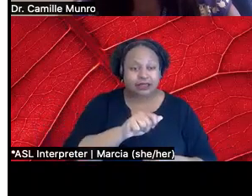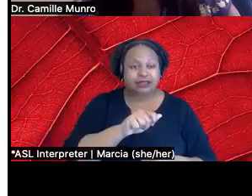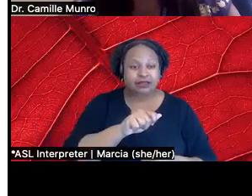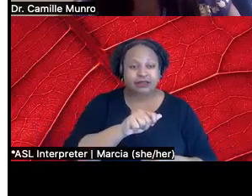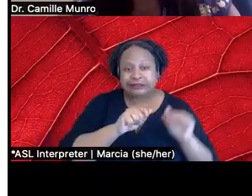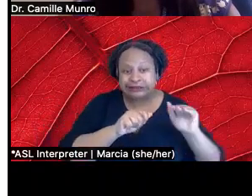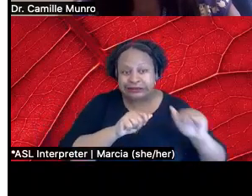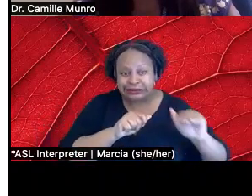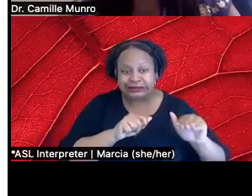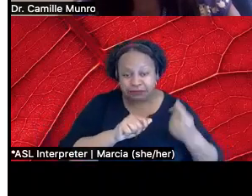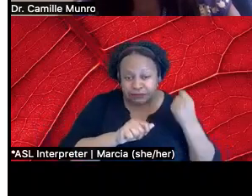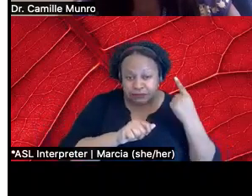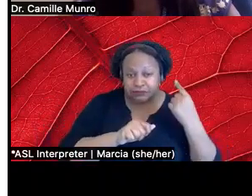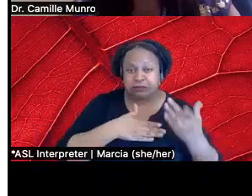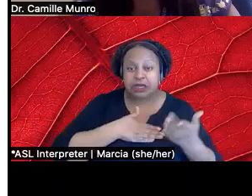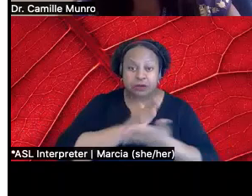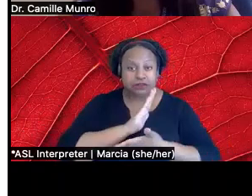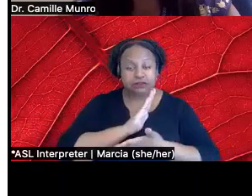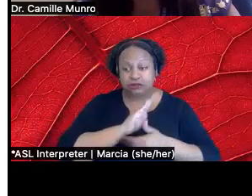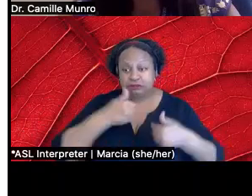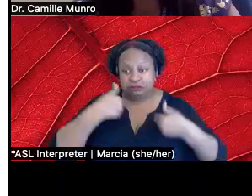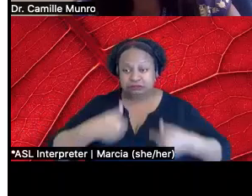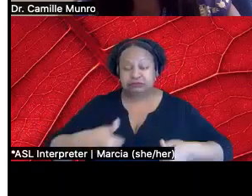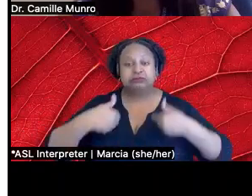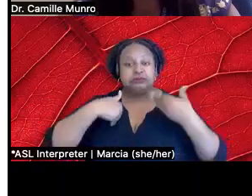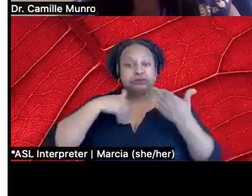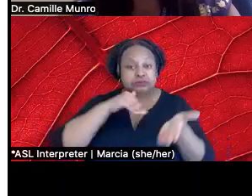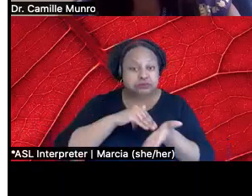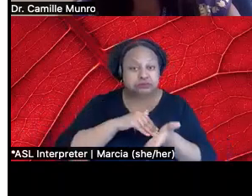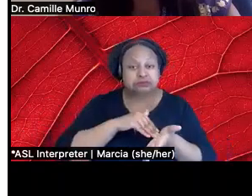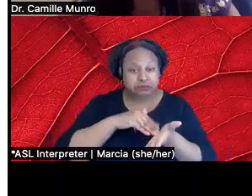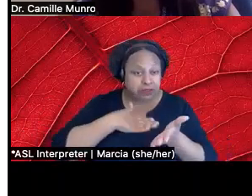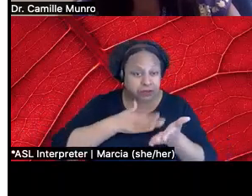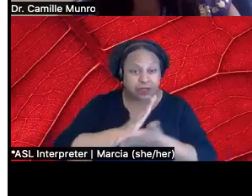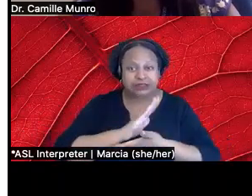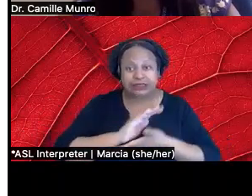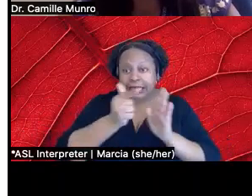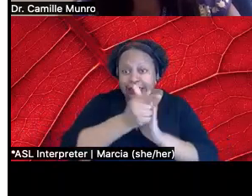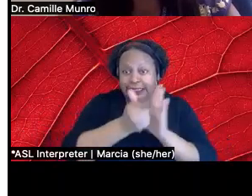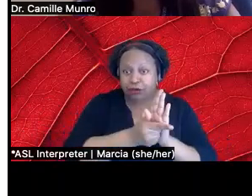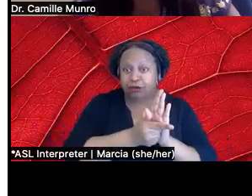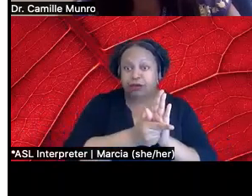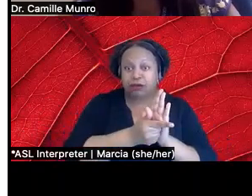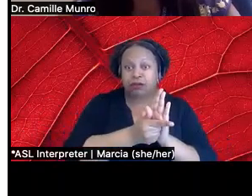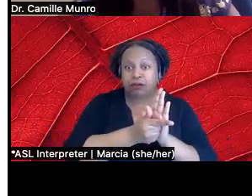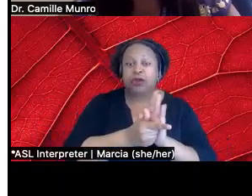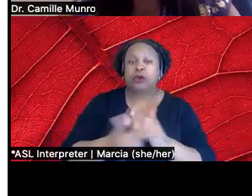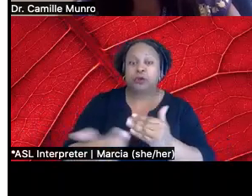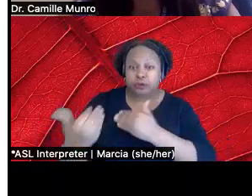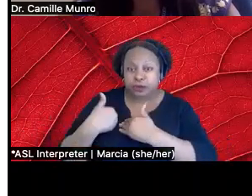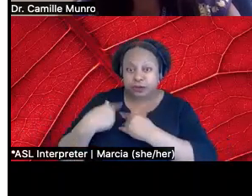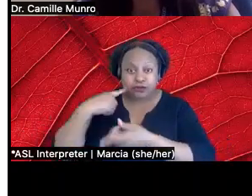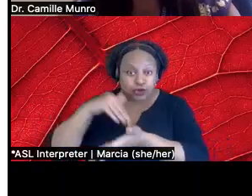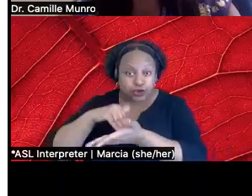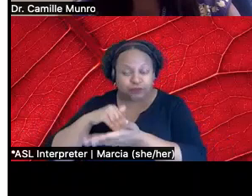as a physician and legally I wanted to understand what the obligations of the hospital were, what my rights were as a physician.